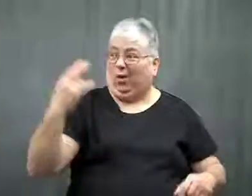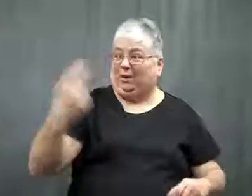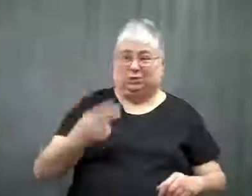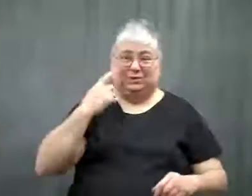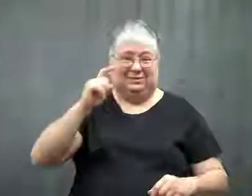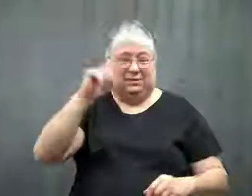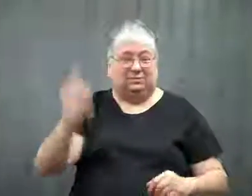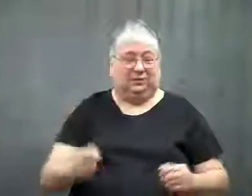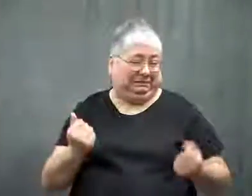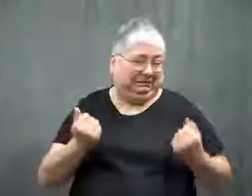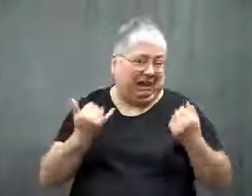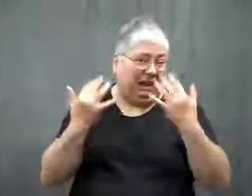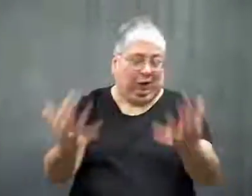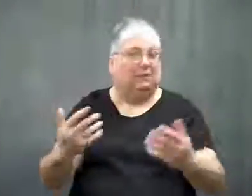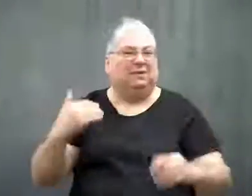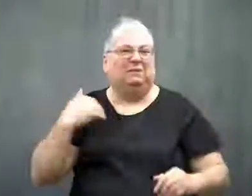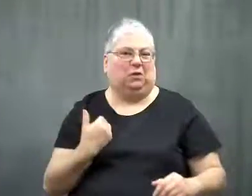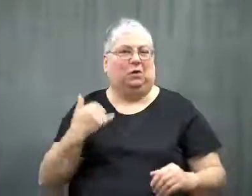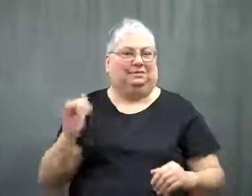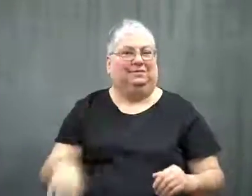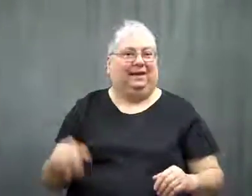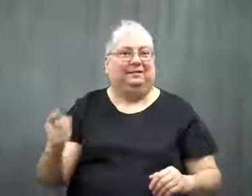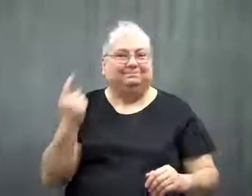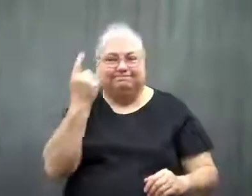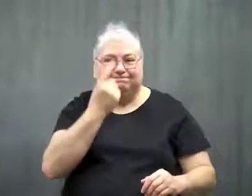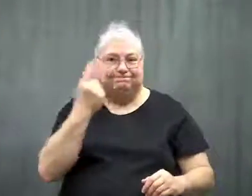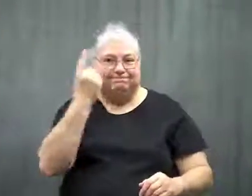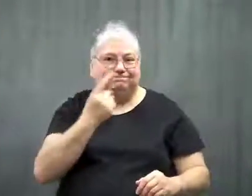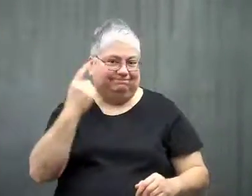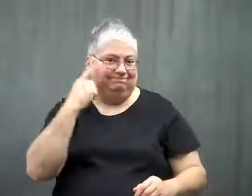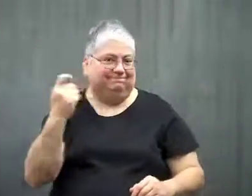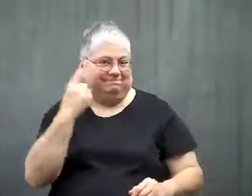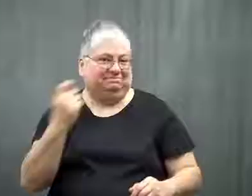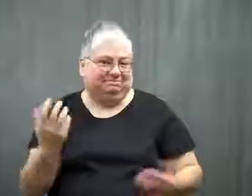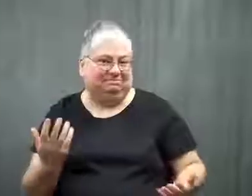with the resulting wildfires in Texas.